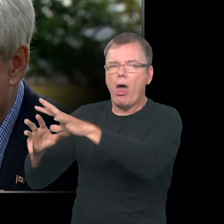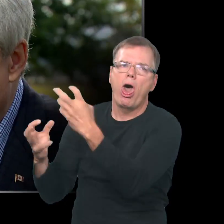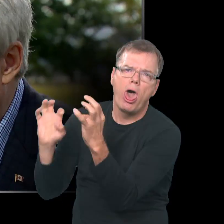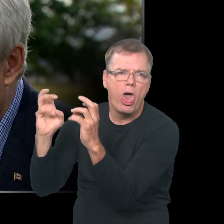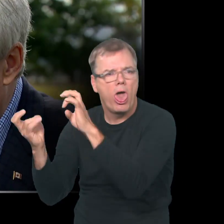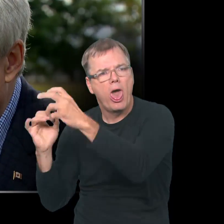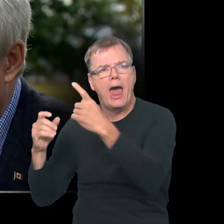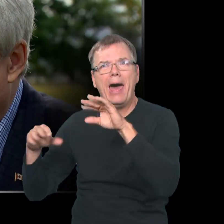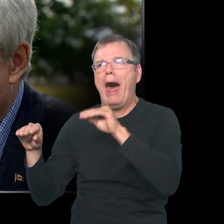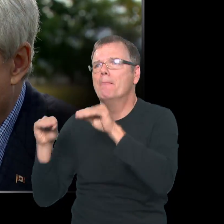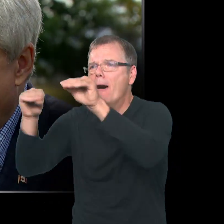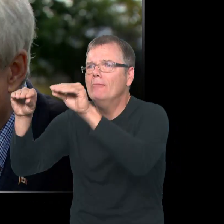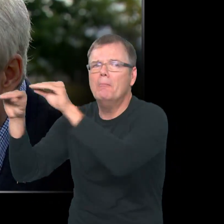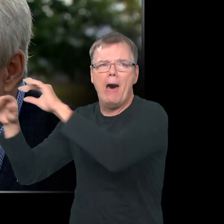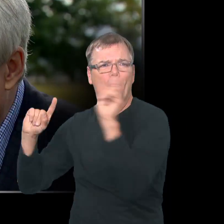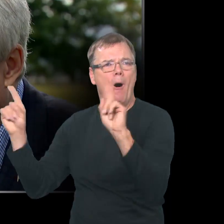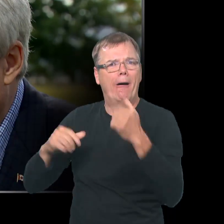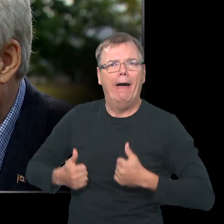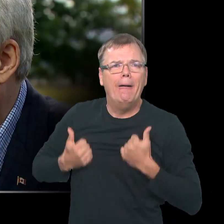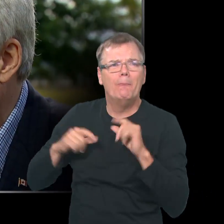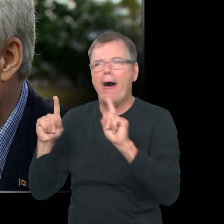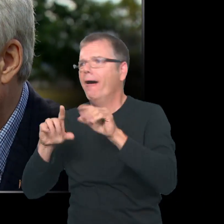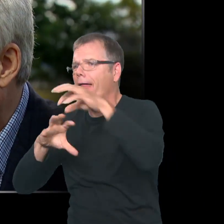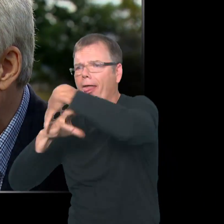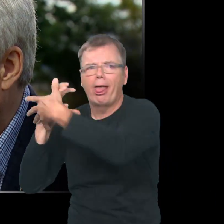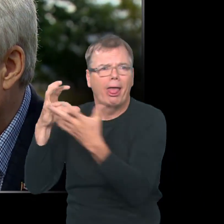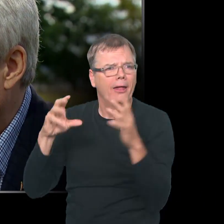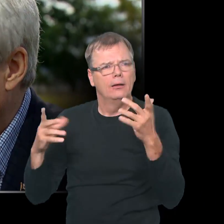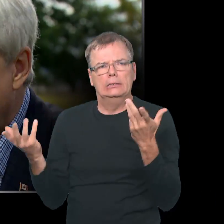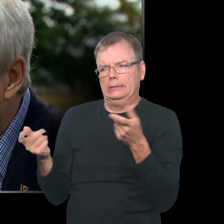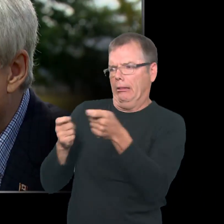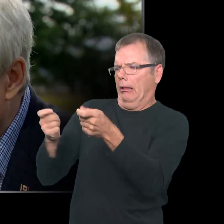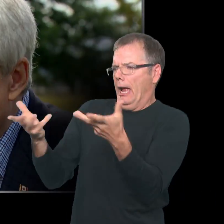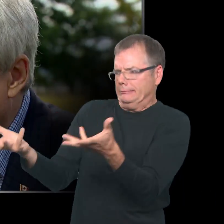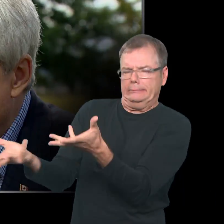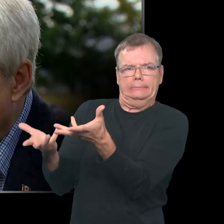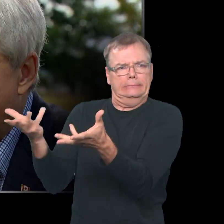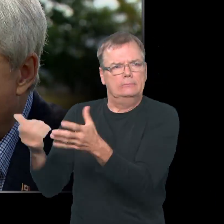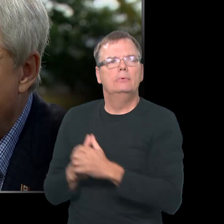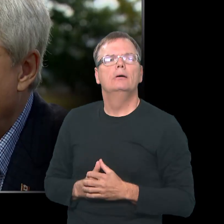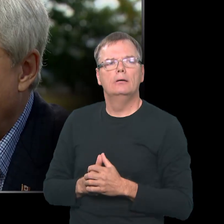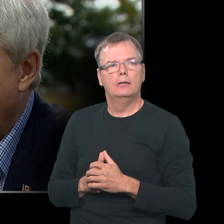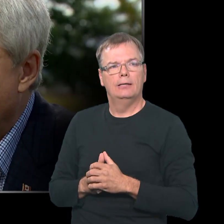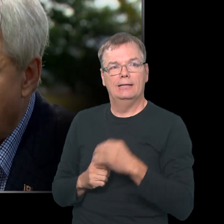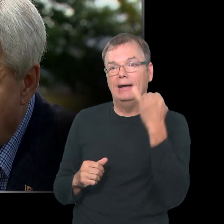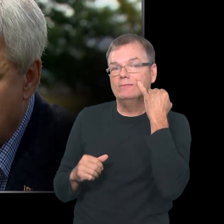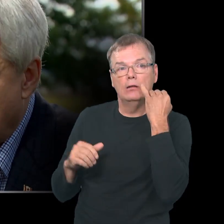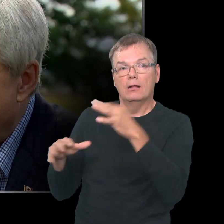Not just adding tens of millions more refugees and displaced persons, as we've been talking about the last few days,